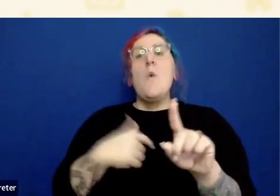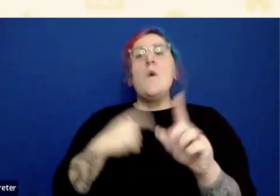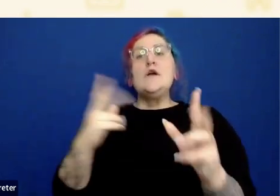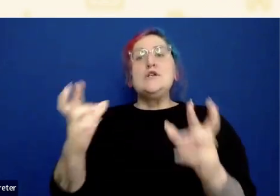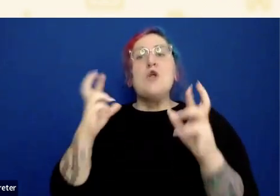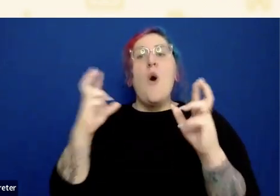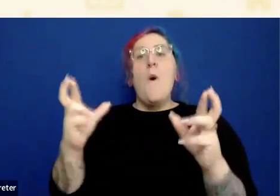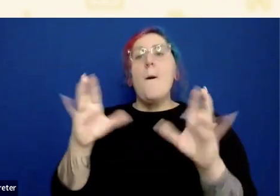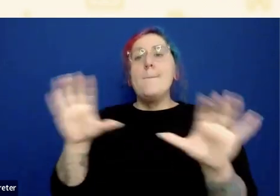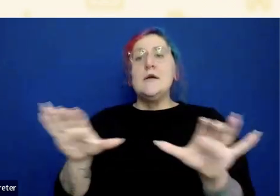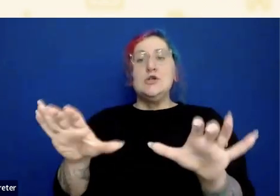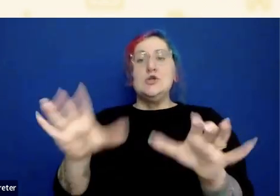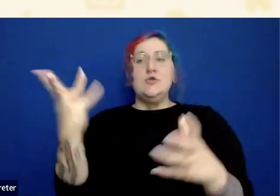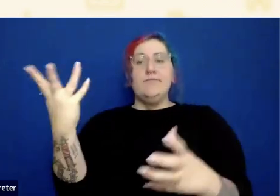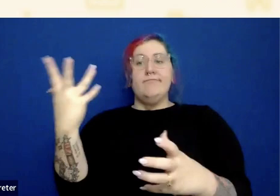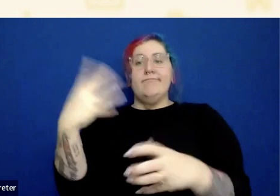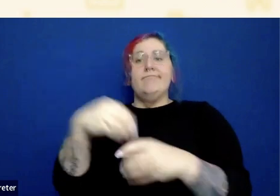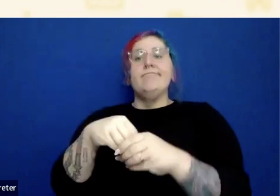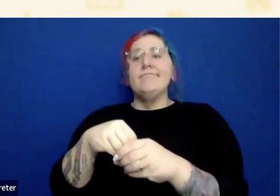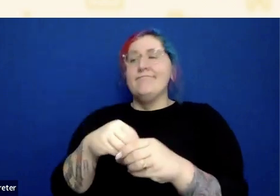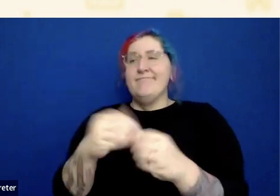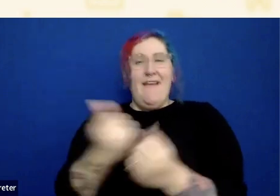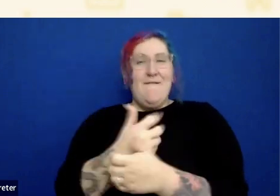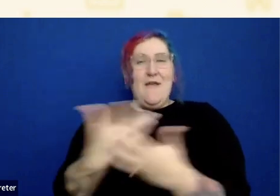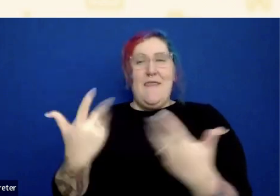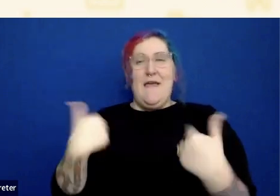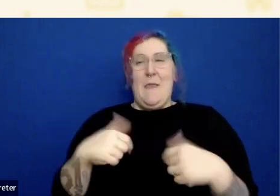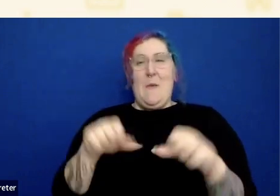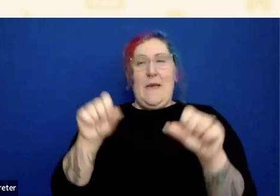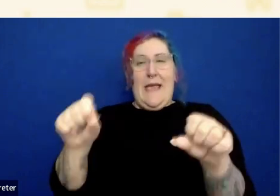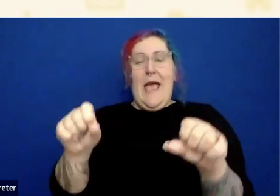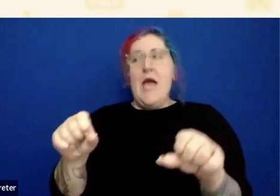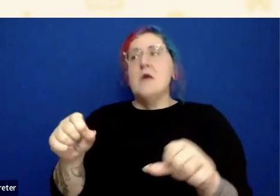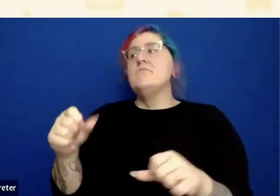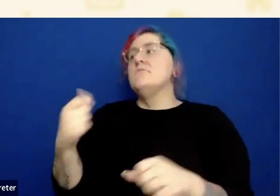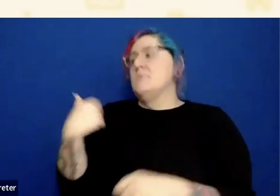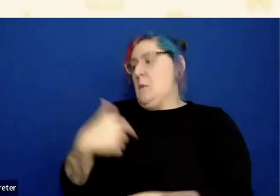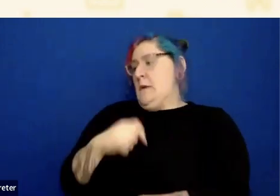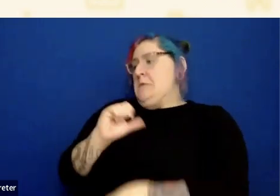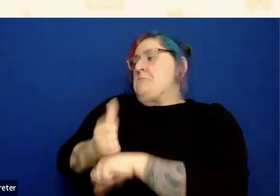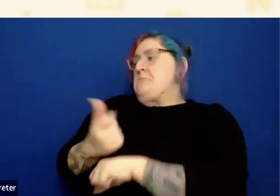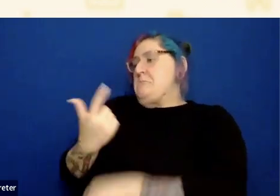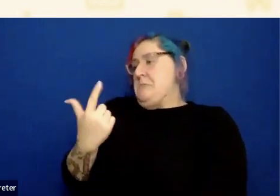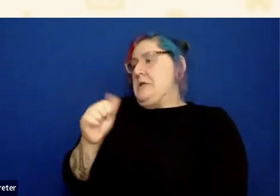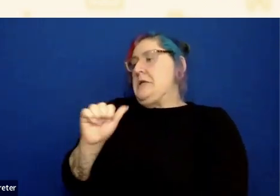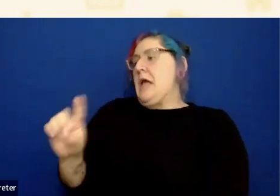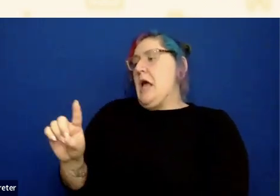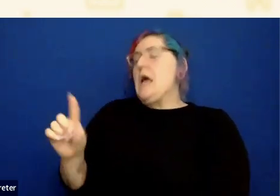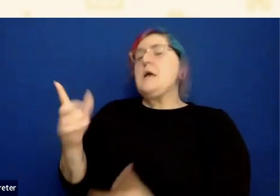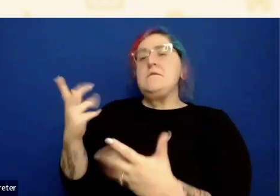We’ve had GAAD for the last number of years, but with these other programs, and more to come,